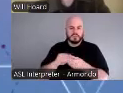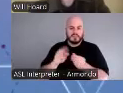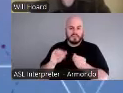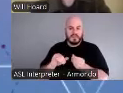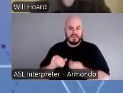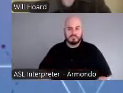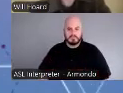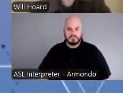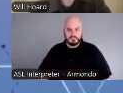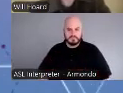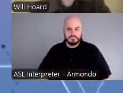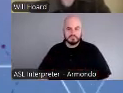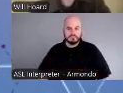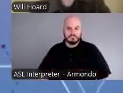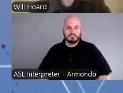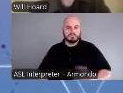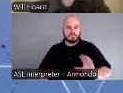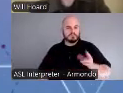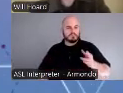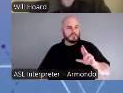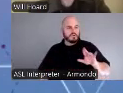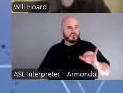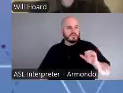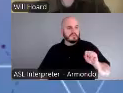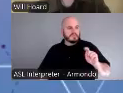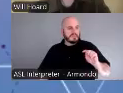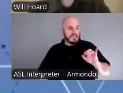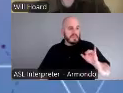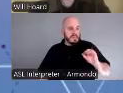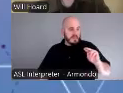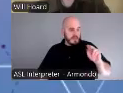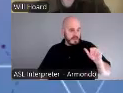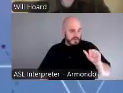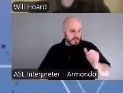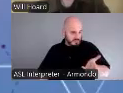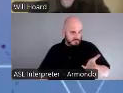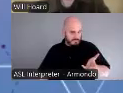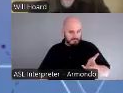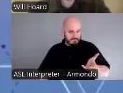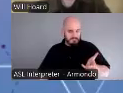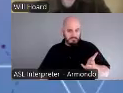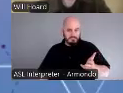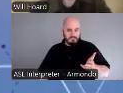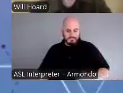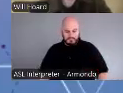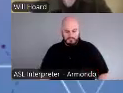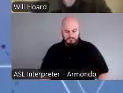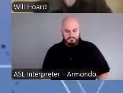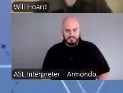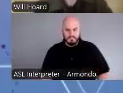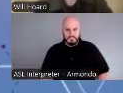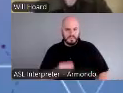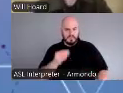Christina, you want to-- you might be thinking about what you wanted to say, so I didn't know if you wanted--